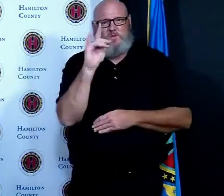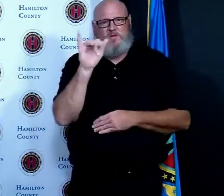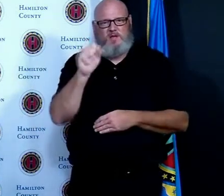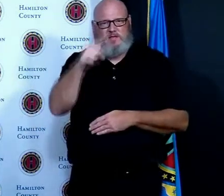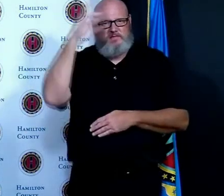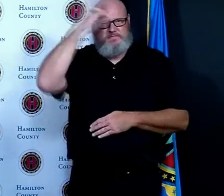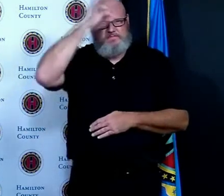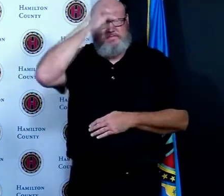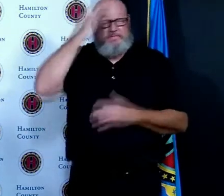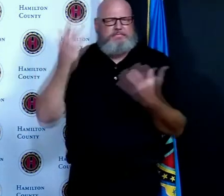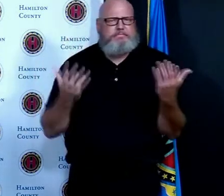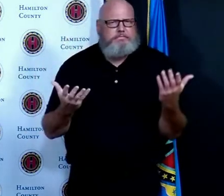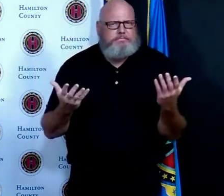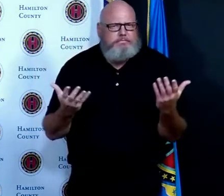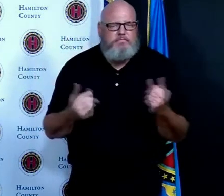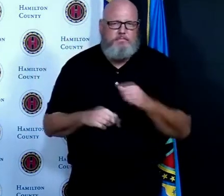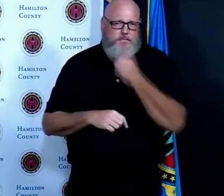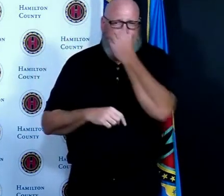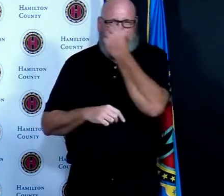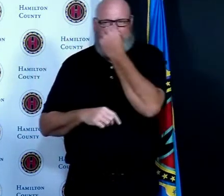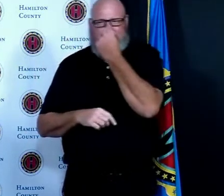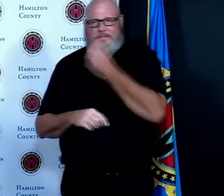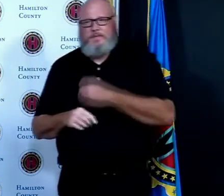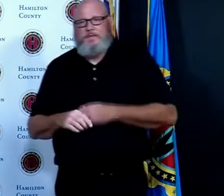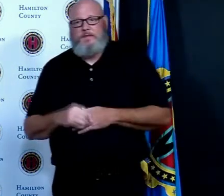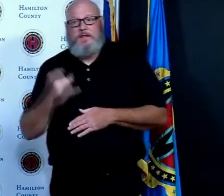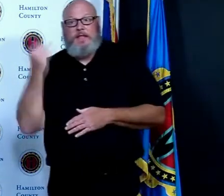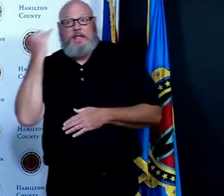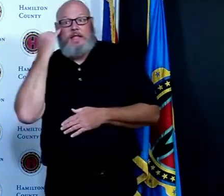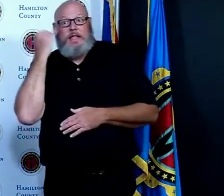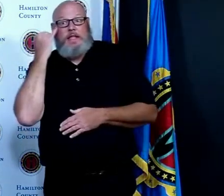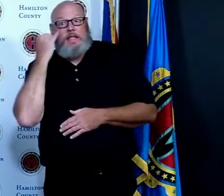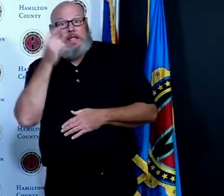so if you're out and about it's super important to make sure that you're careful